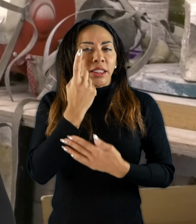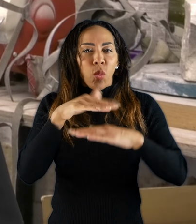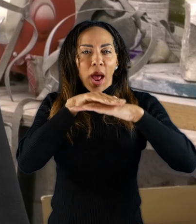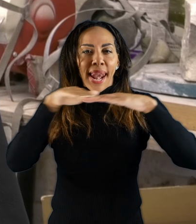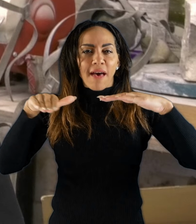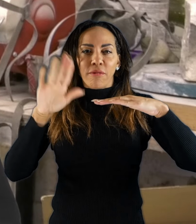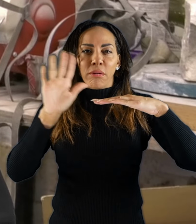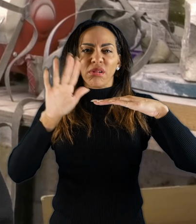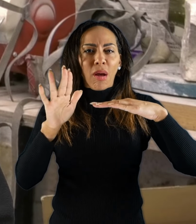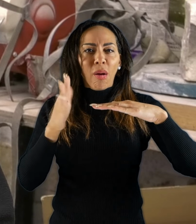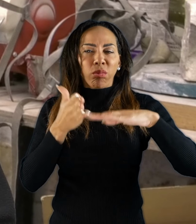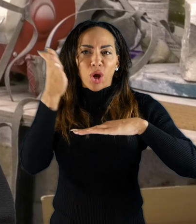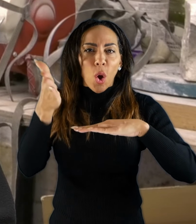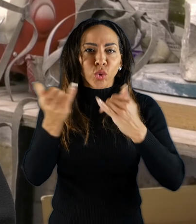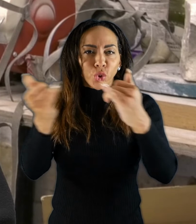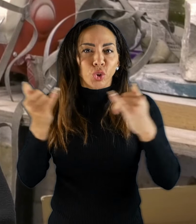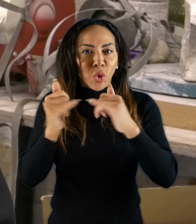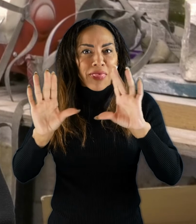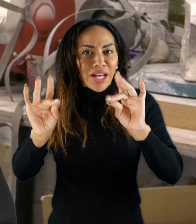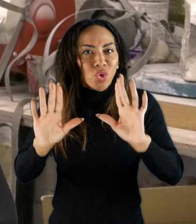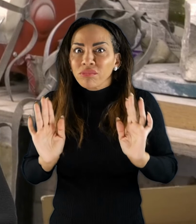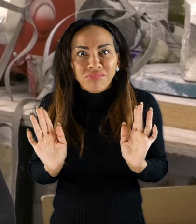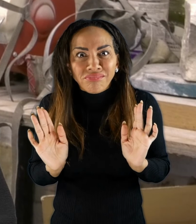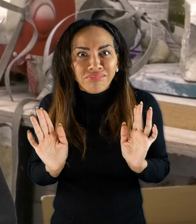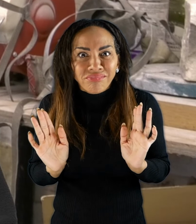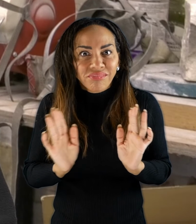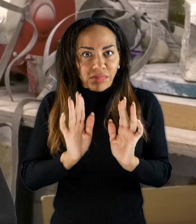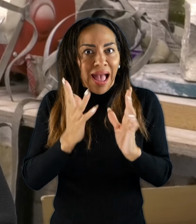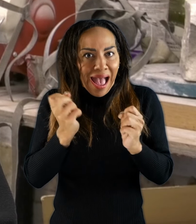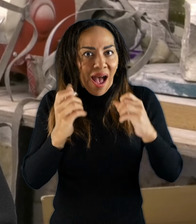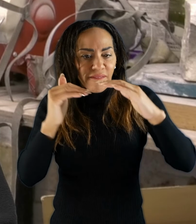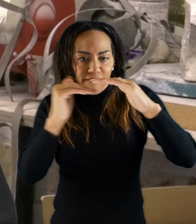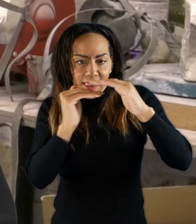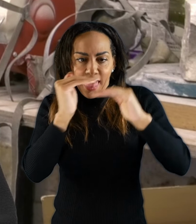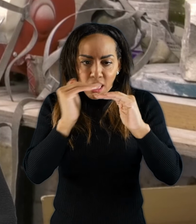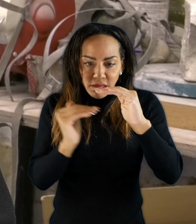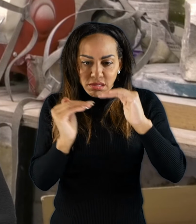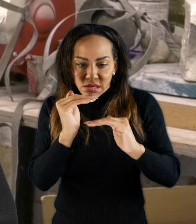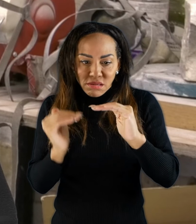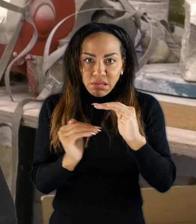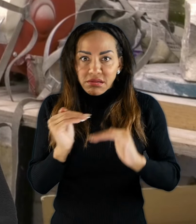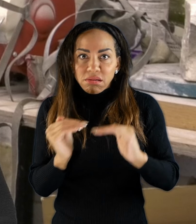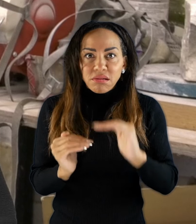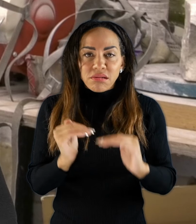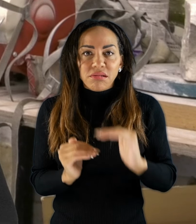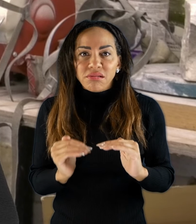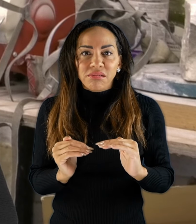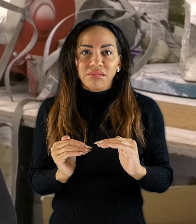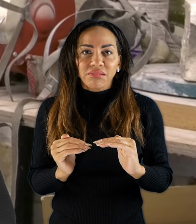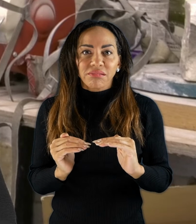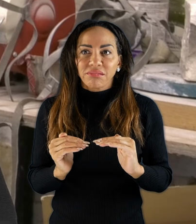your studio and making your work, you know, going home and chilling out. And it's not like that at